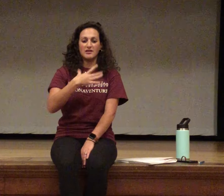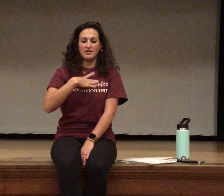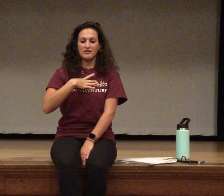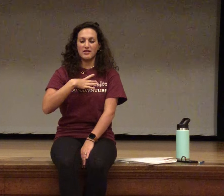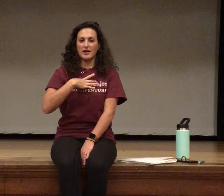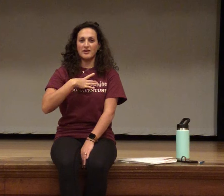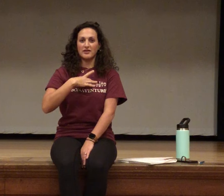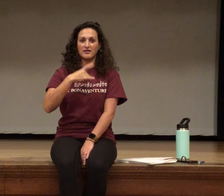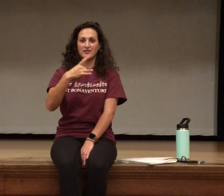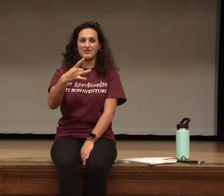blank